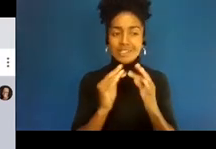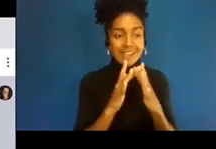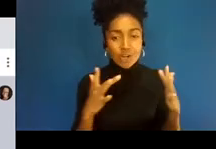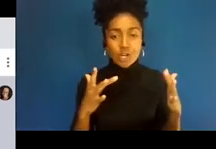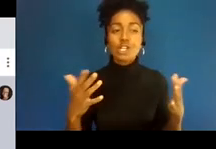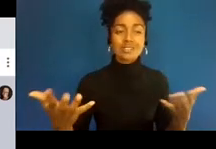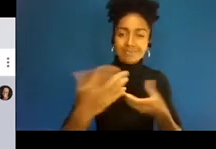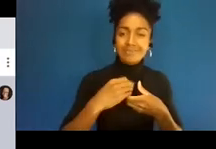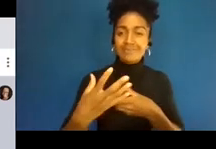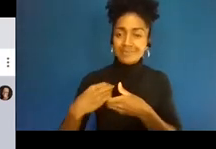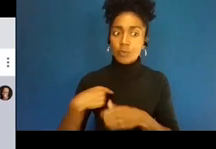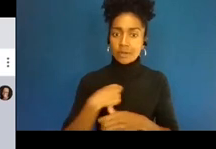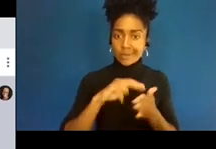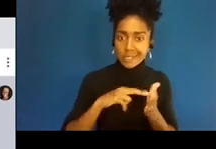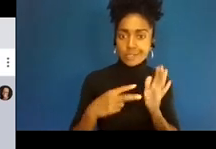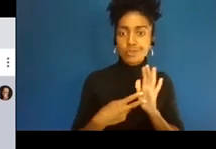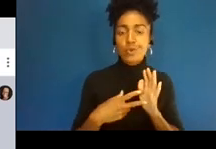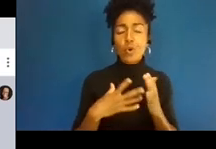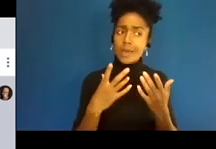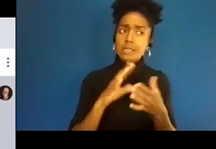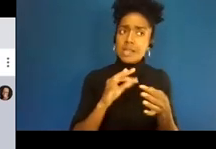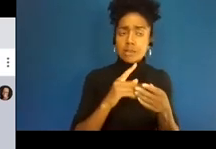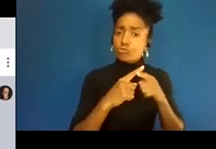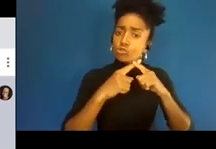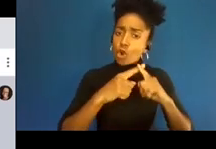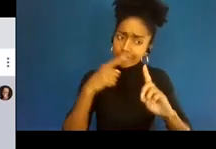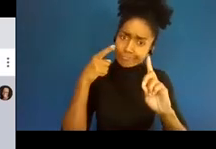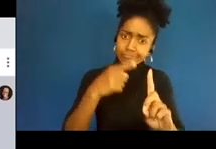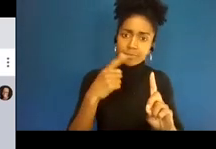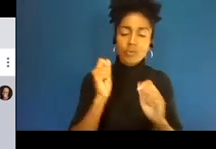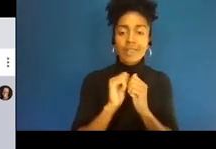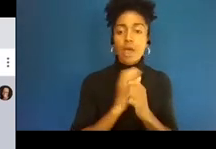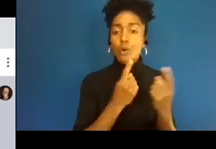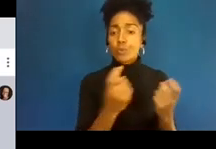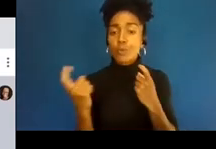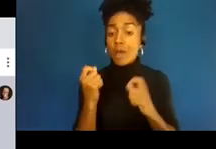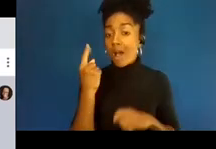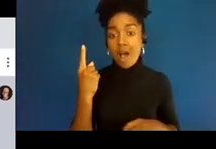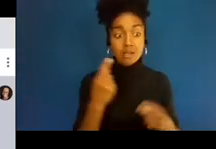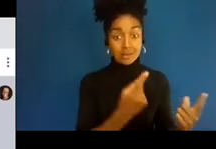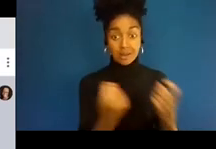and I would even say targeted in our recruitment. But it's not enough just to bring them into the door